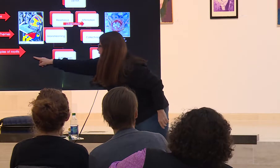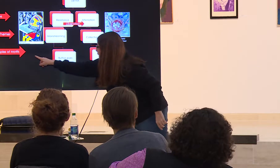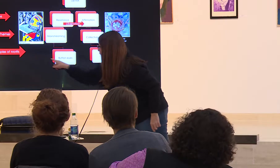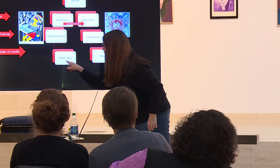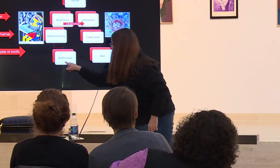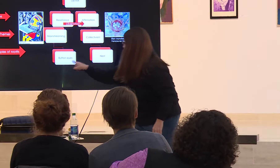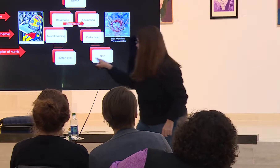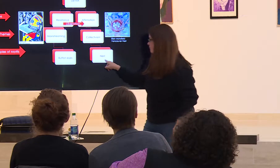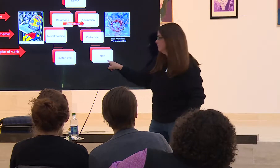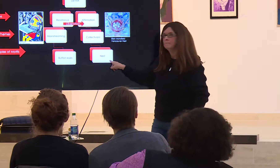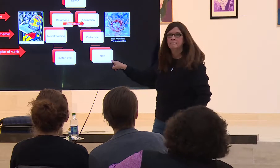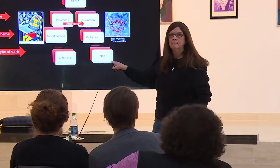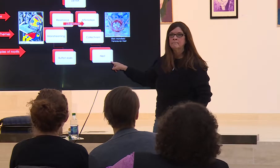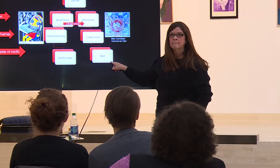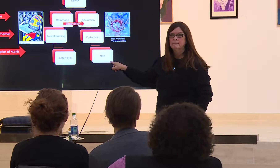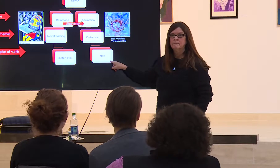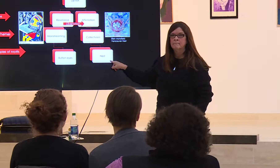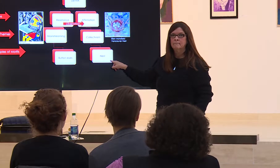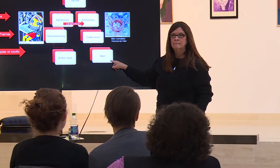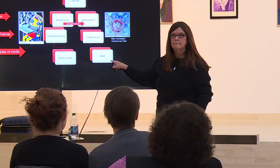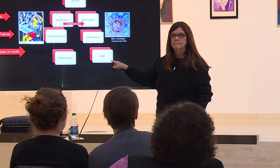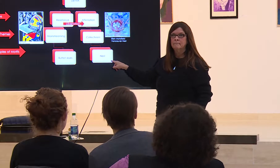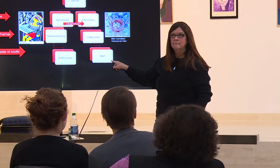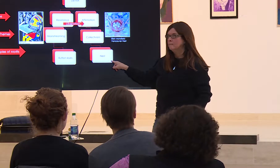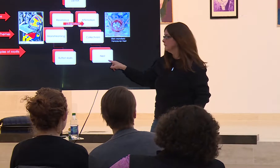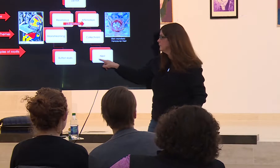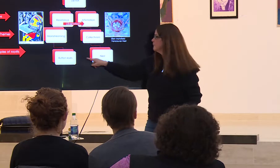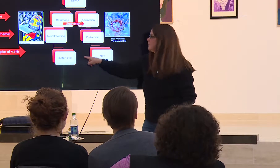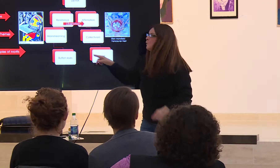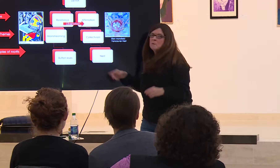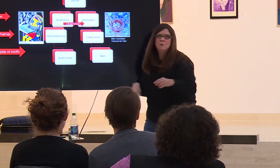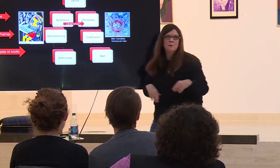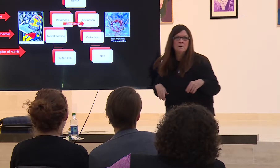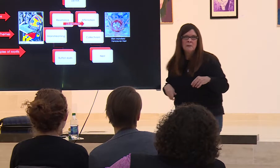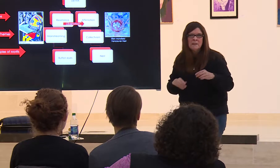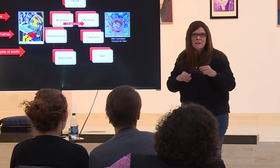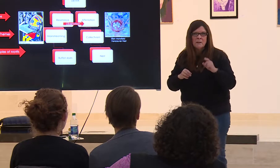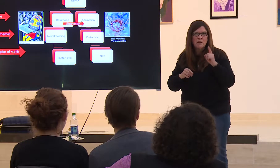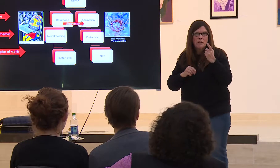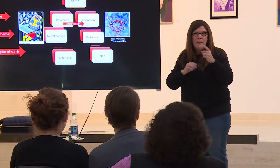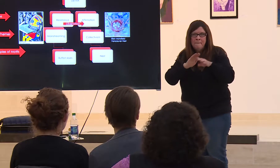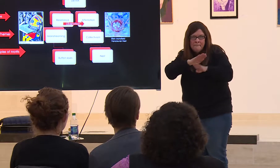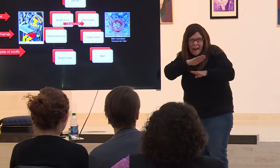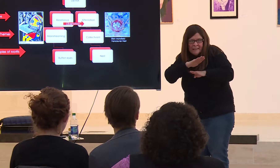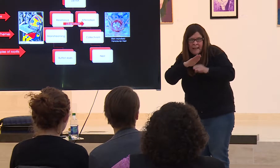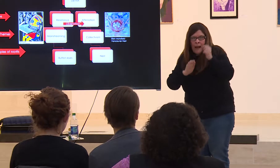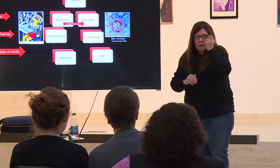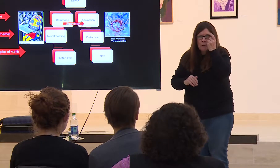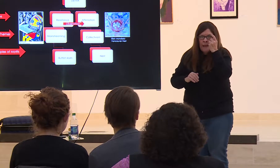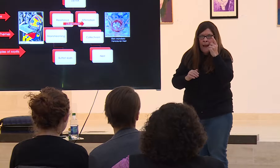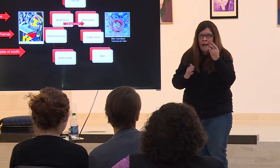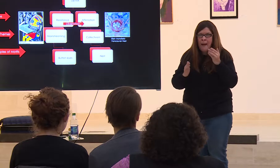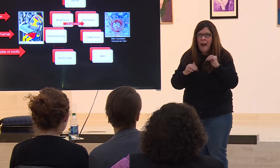Below those, we have examples of motifs further within those categories.